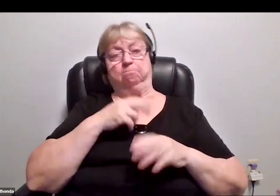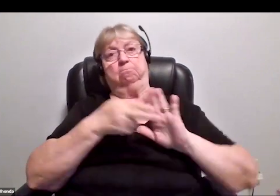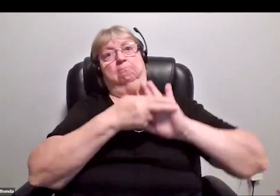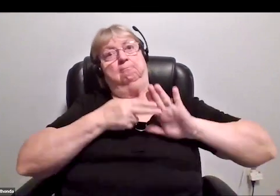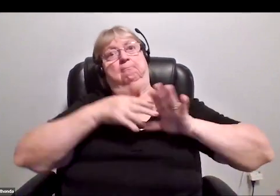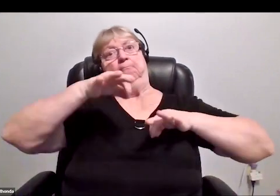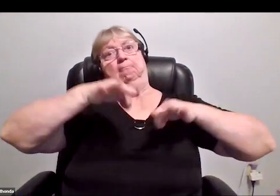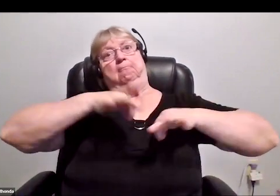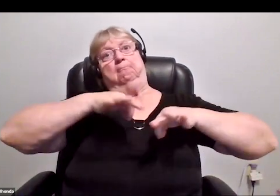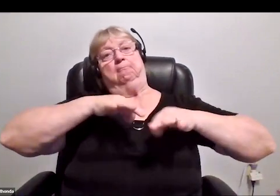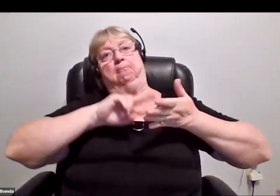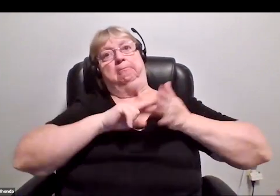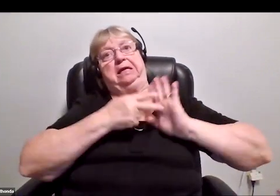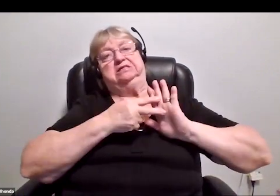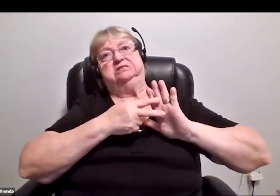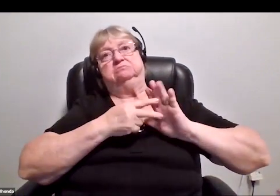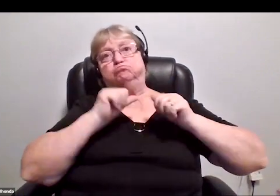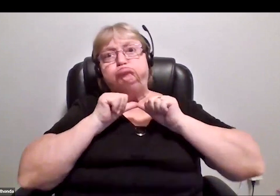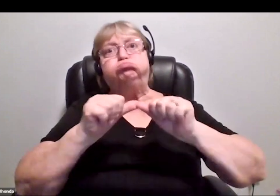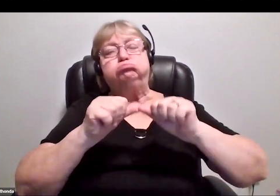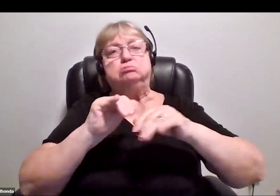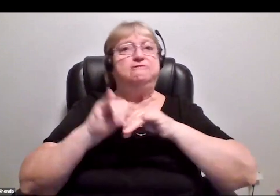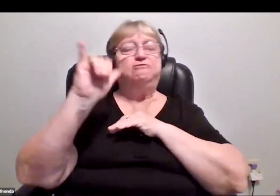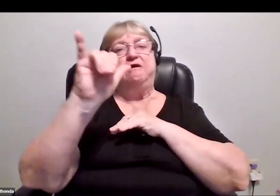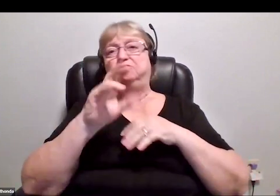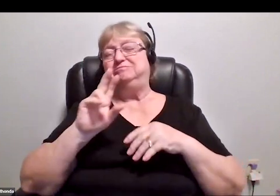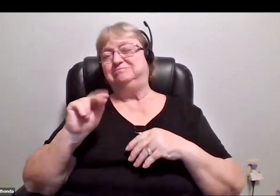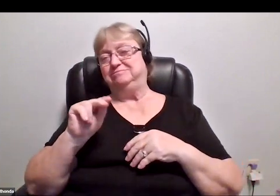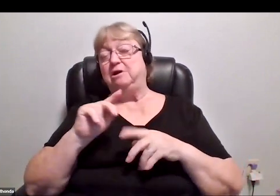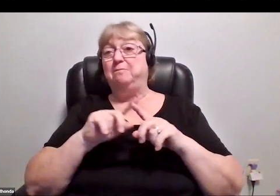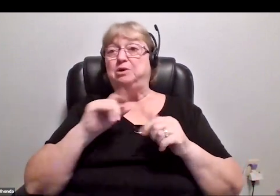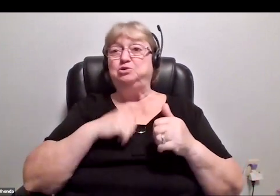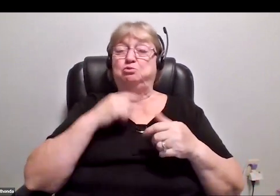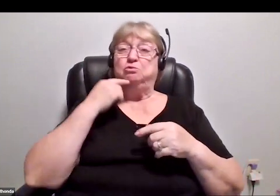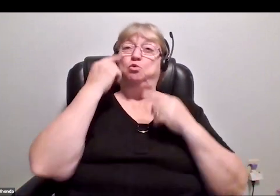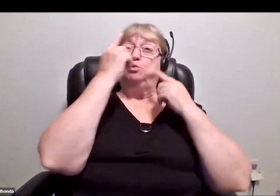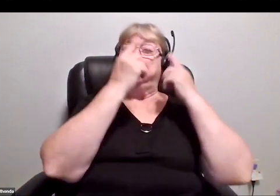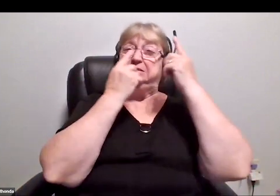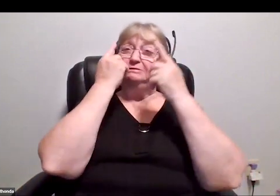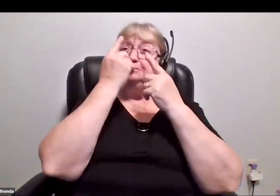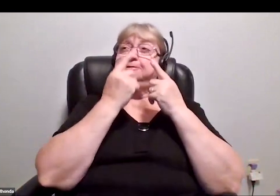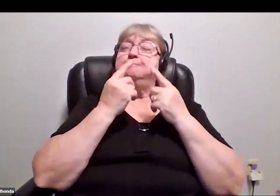but to actually add on and consider what ableism manifests itself